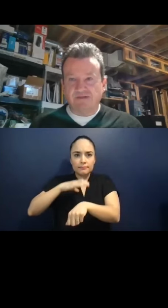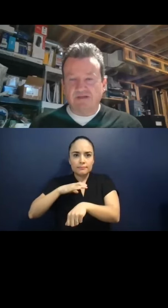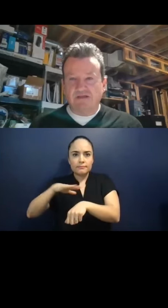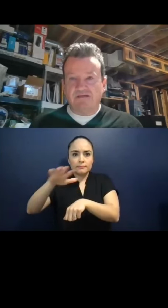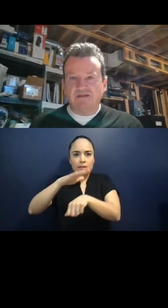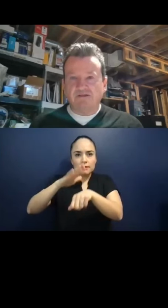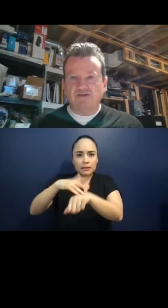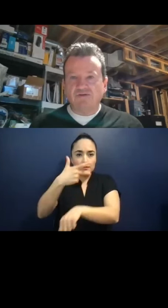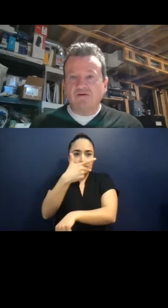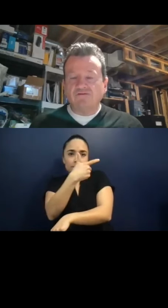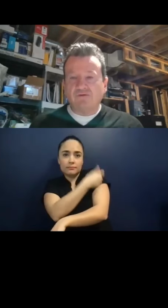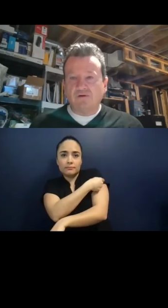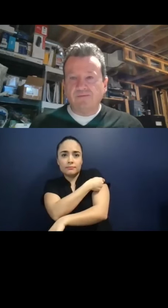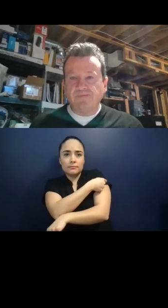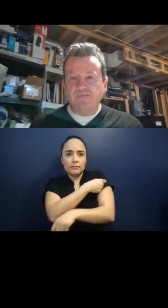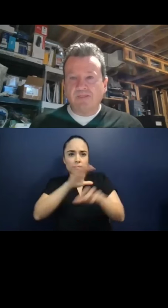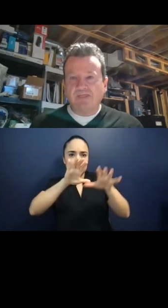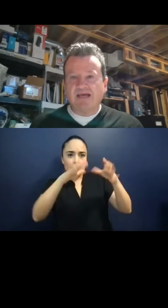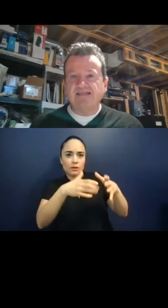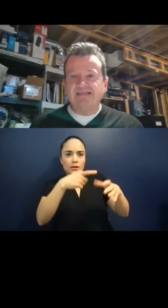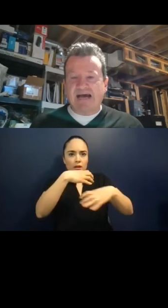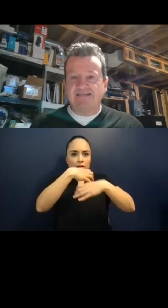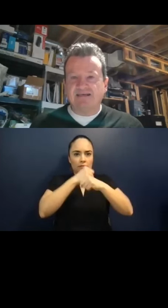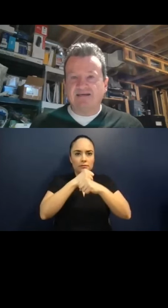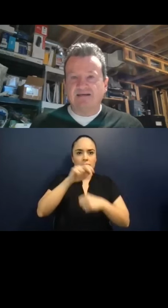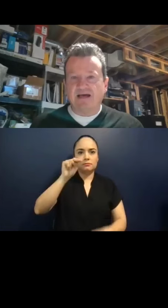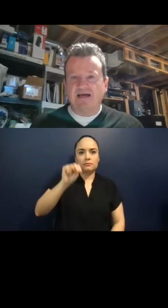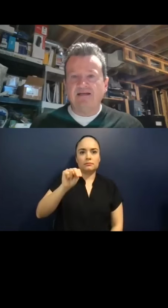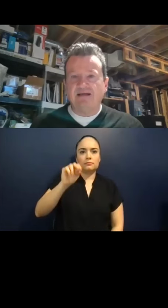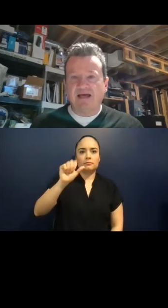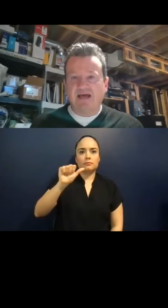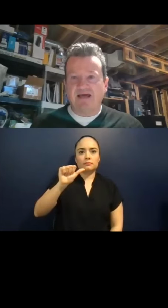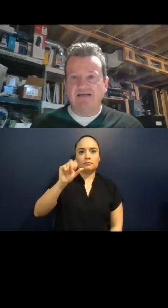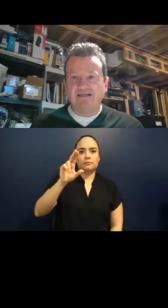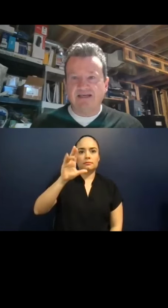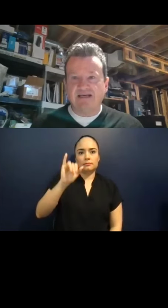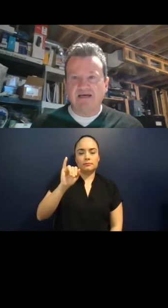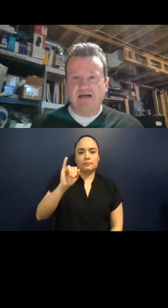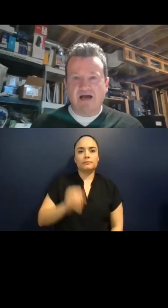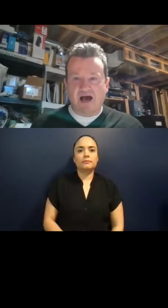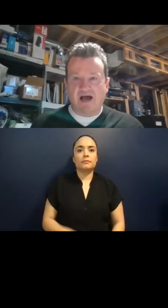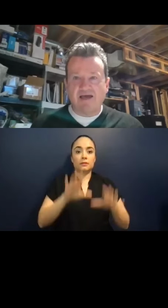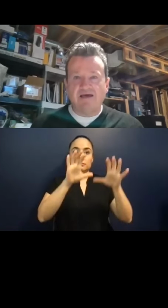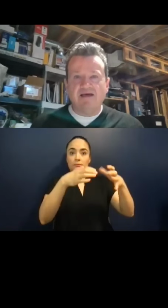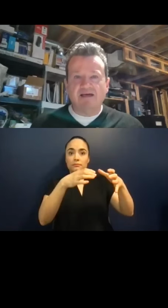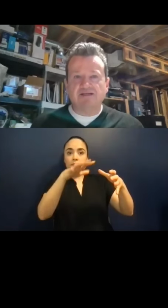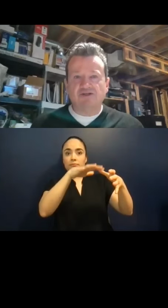There's also another organization at arms length to public health and is called the national advisory